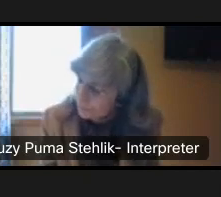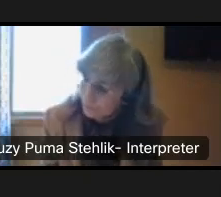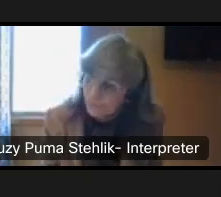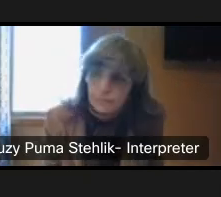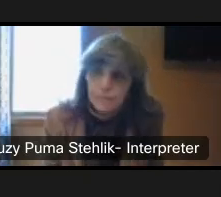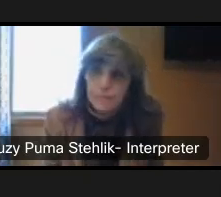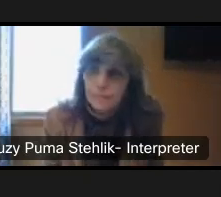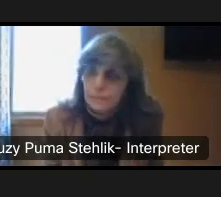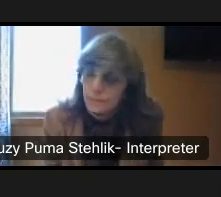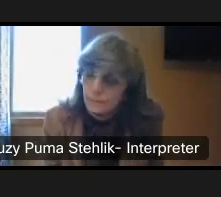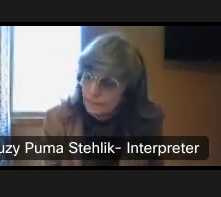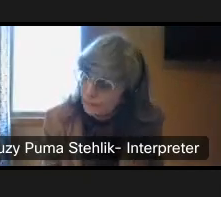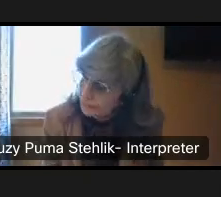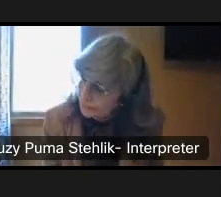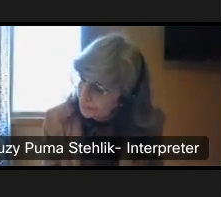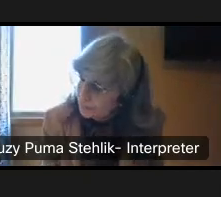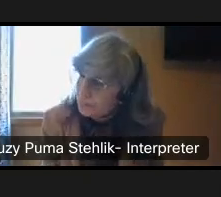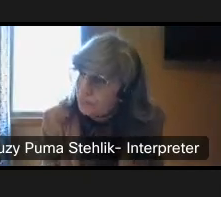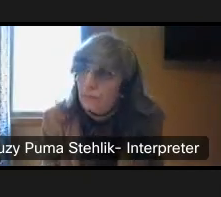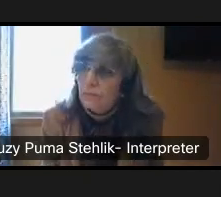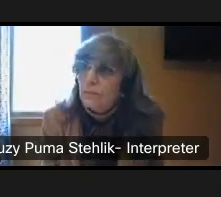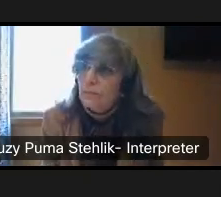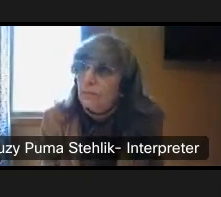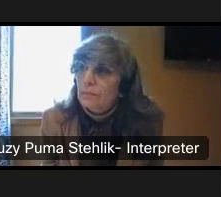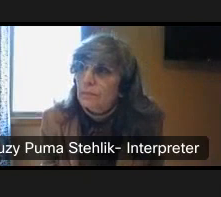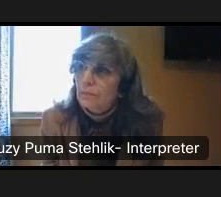Multiple residents law article 3.